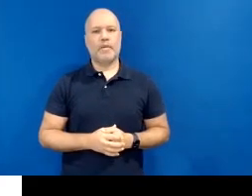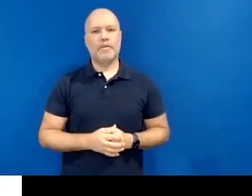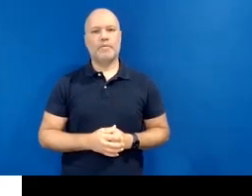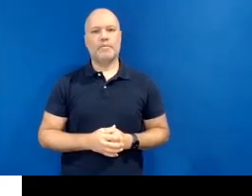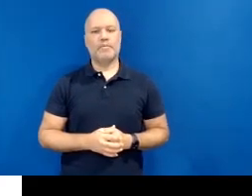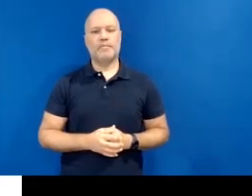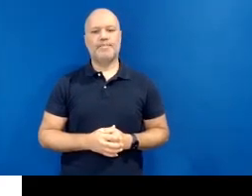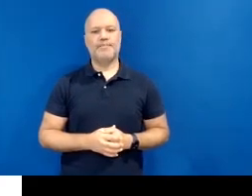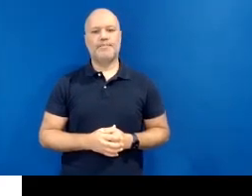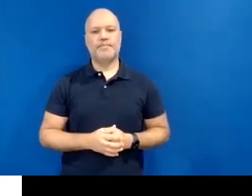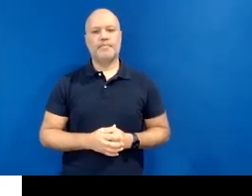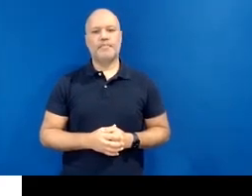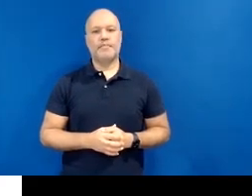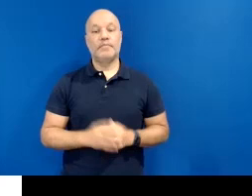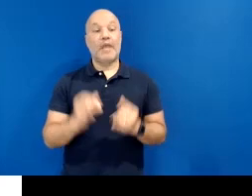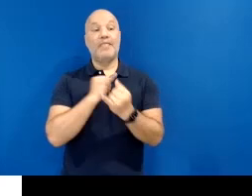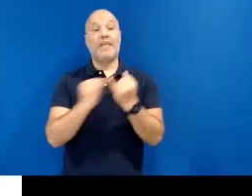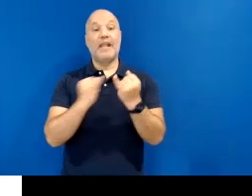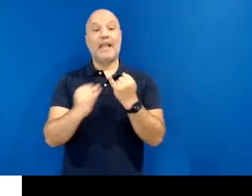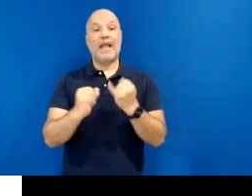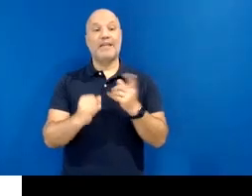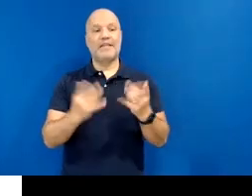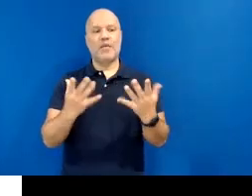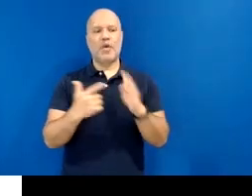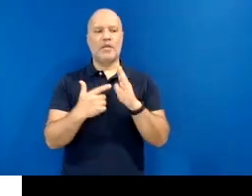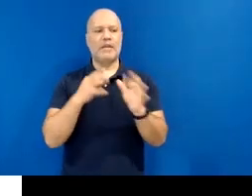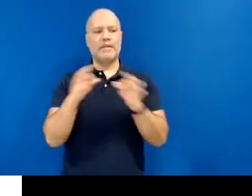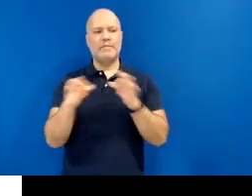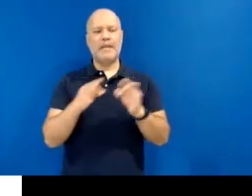Okay. And then the last thing that I want to highlight is faculty select.